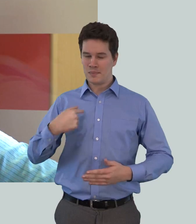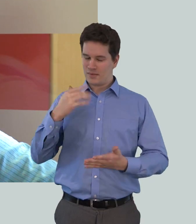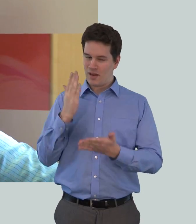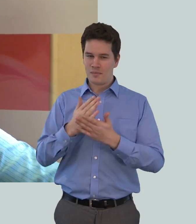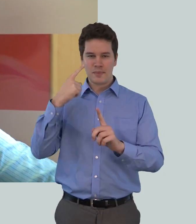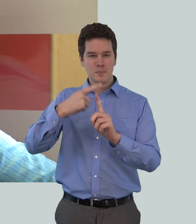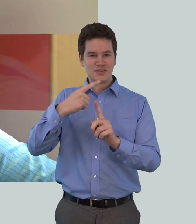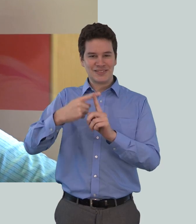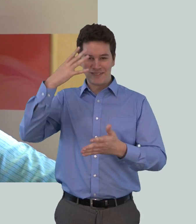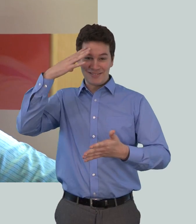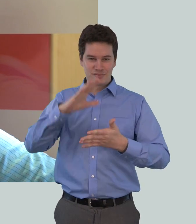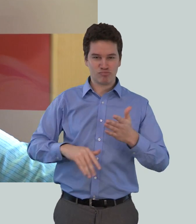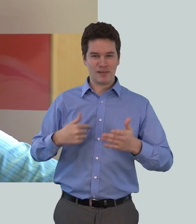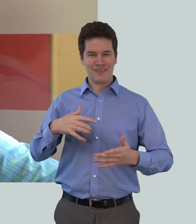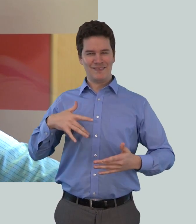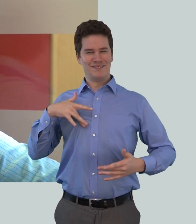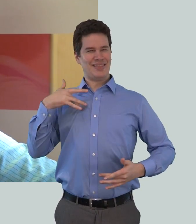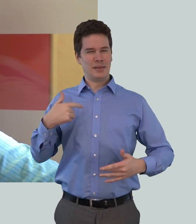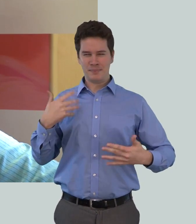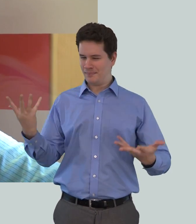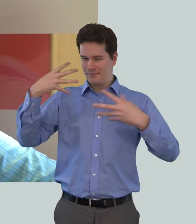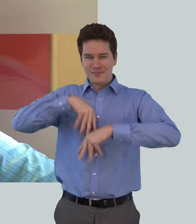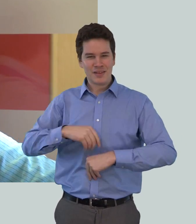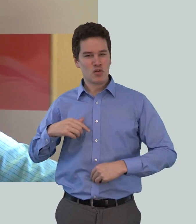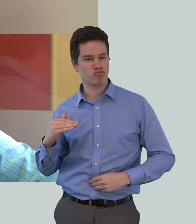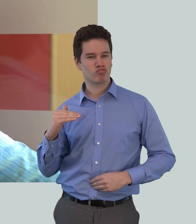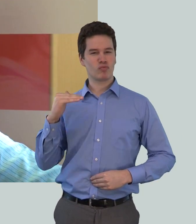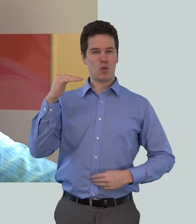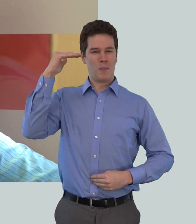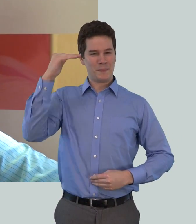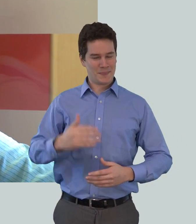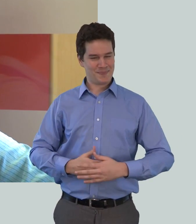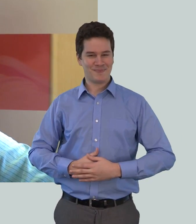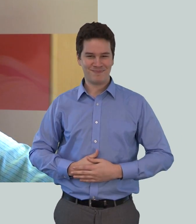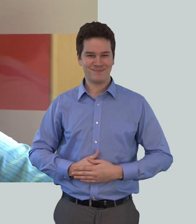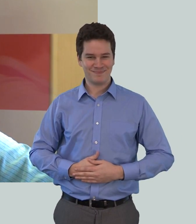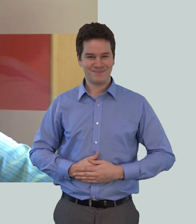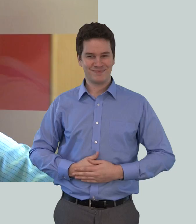So for me it’s actually been a very positive experience, I feel a little bit more... I’ve grown a bit because of it.